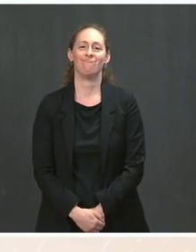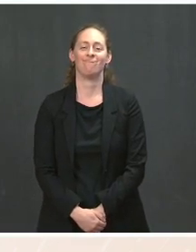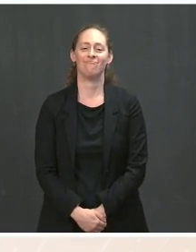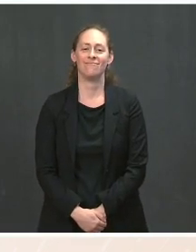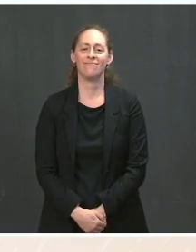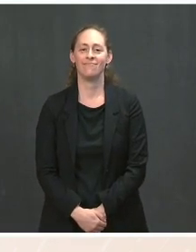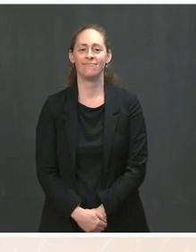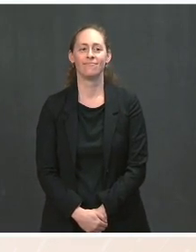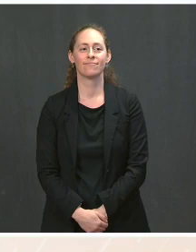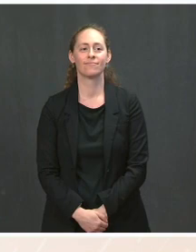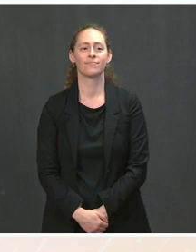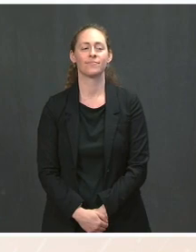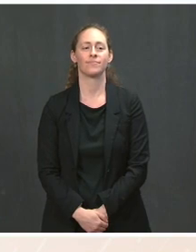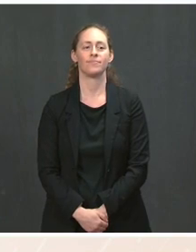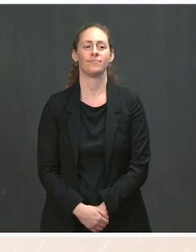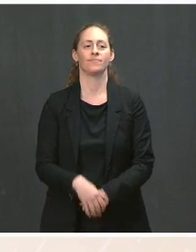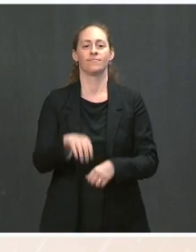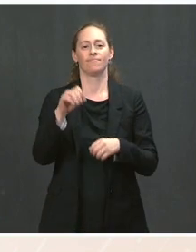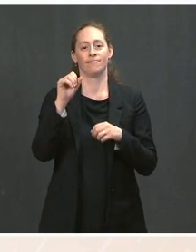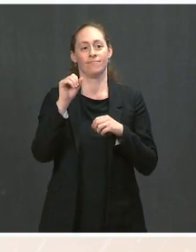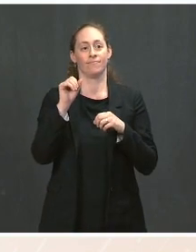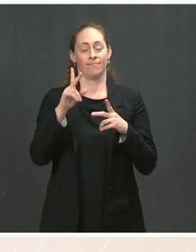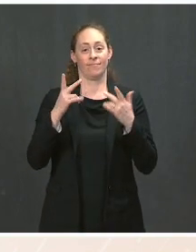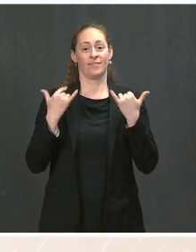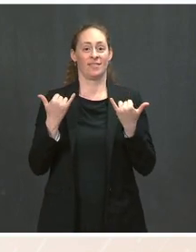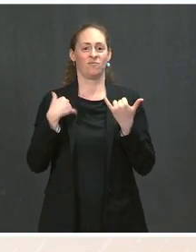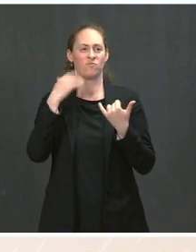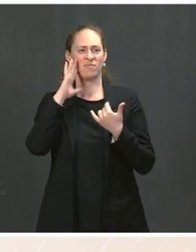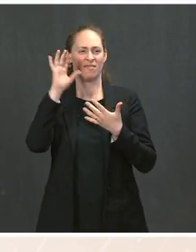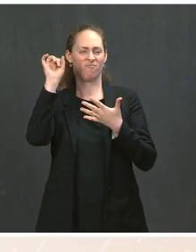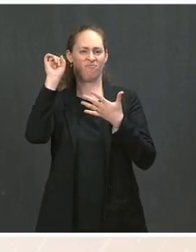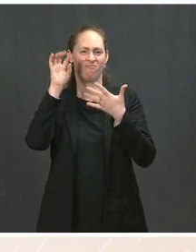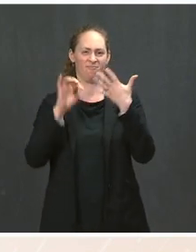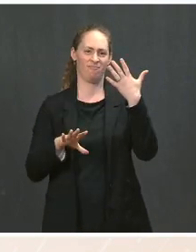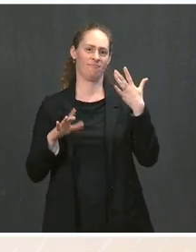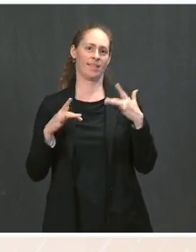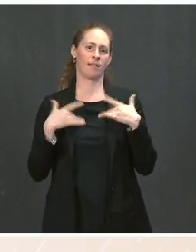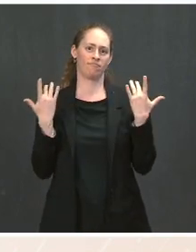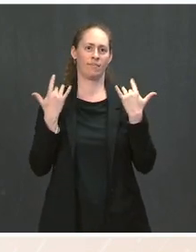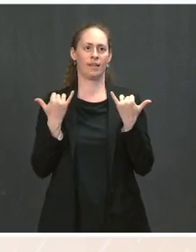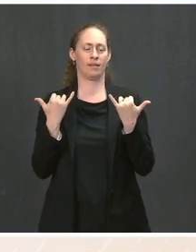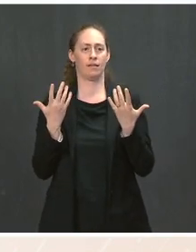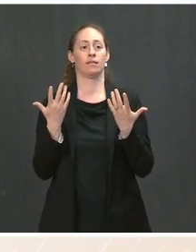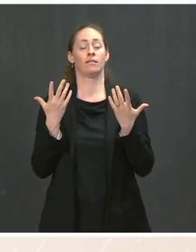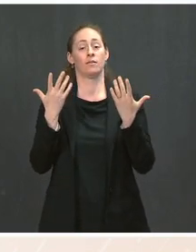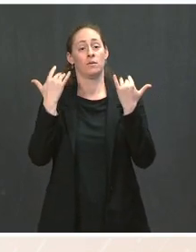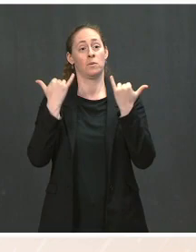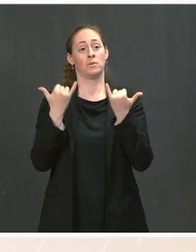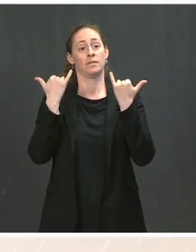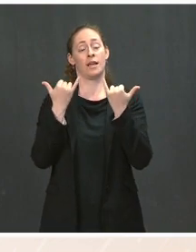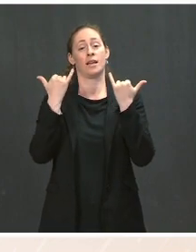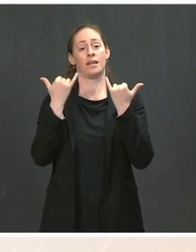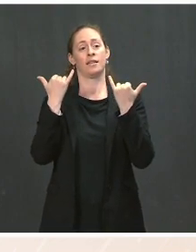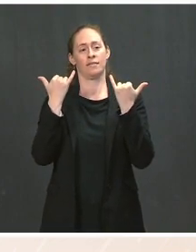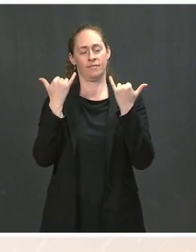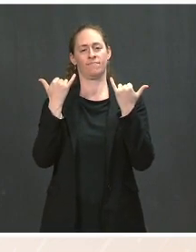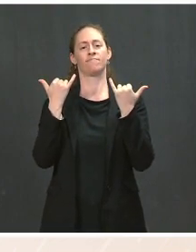Okay, I have a couple of items for you -- all of you at the top. Today we are announcing the release of $39 billion